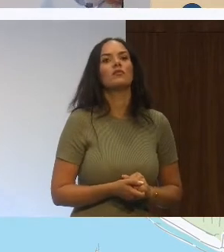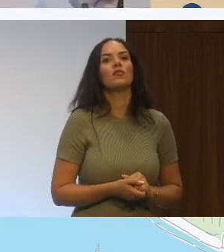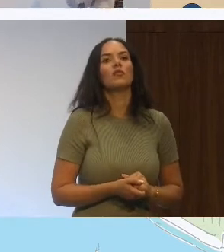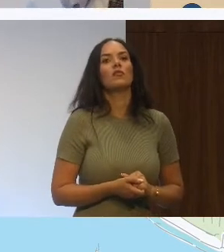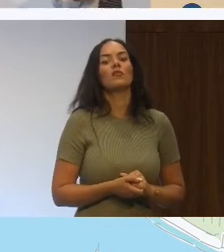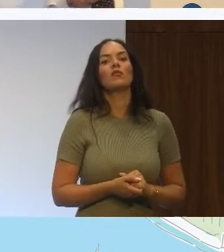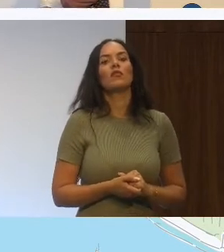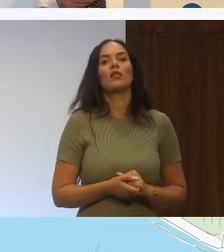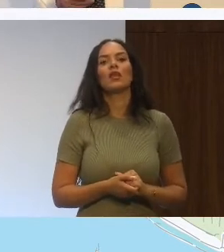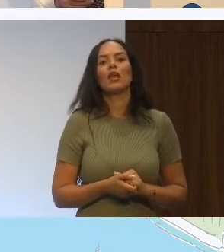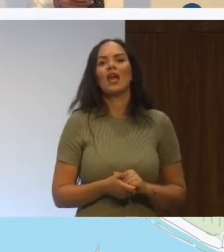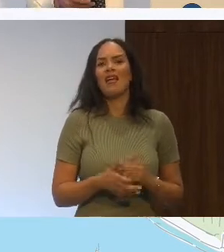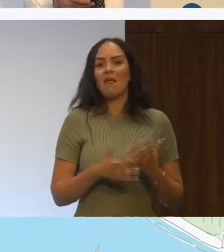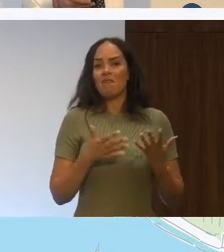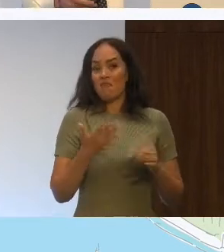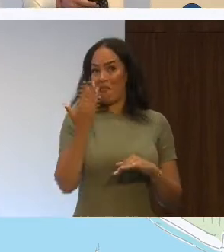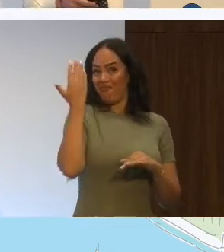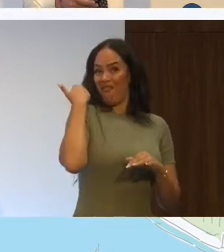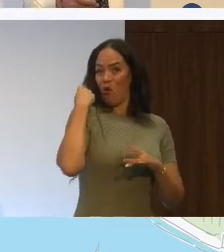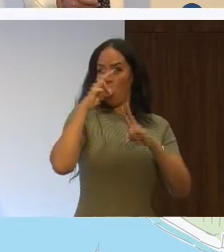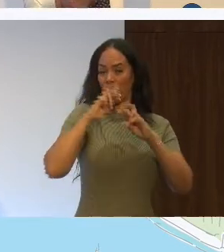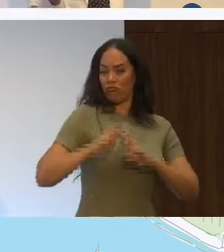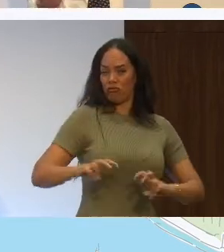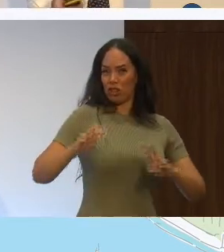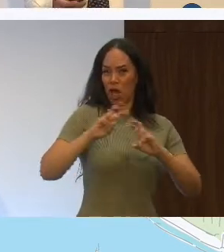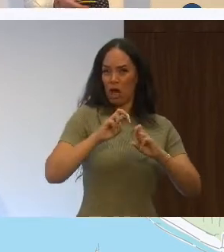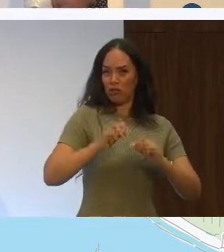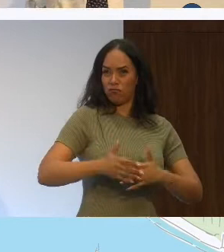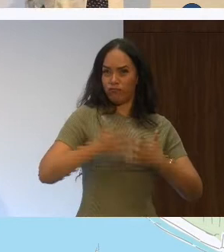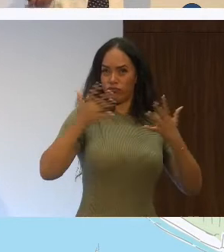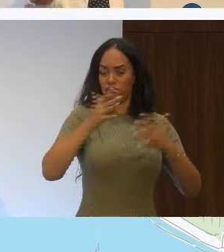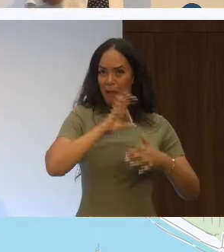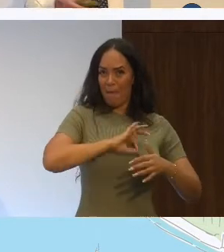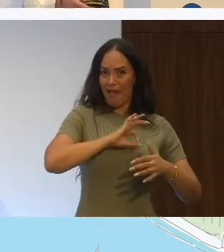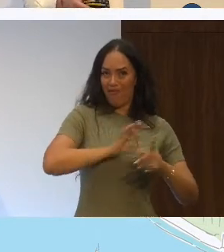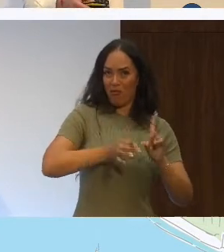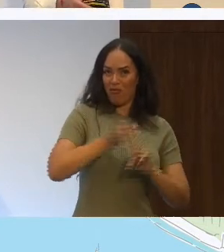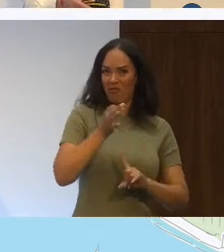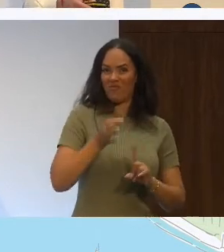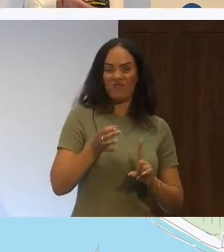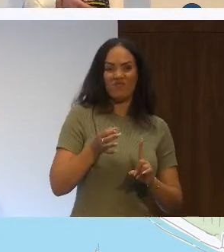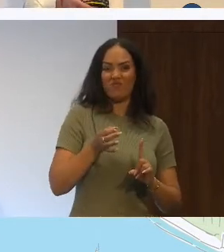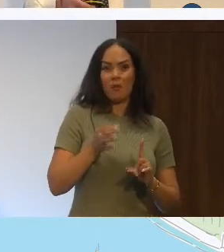didn't really show great benefits actually, but again, in real life they’re reasonably